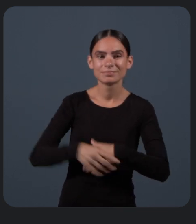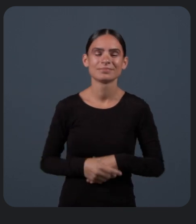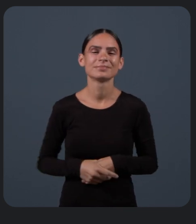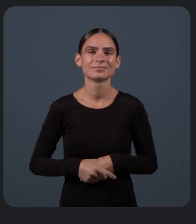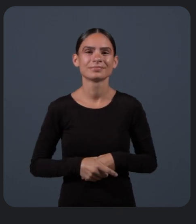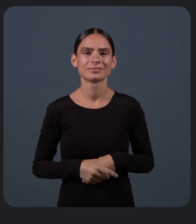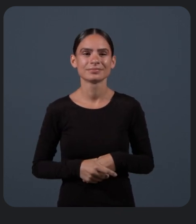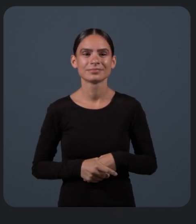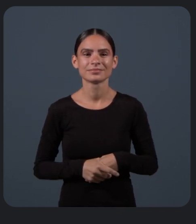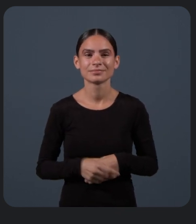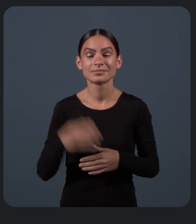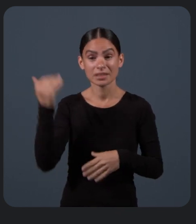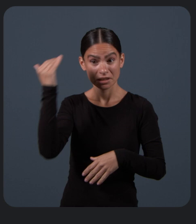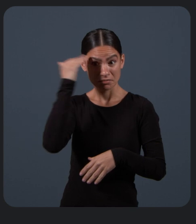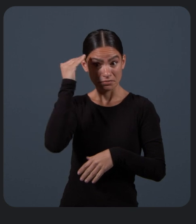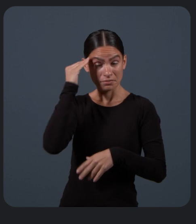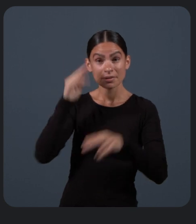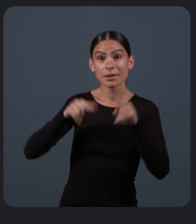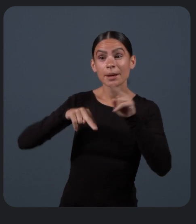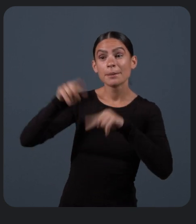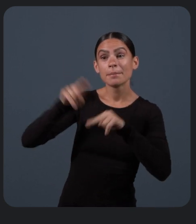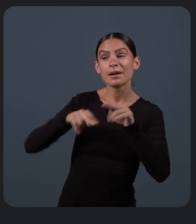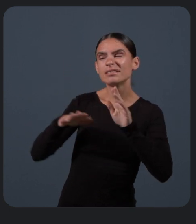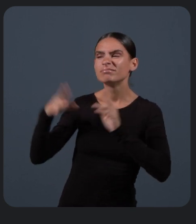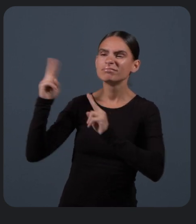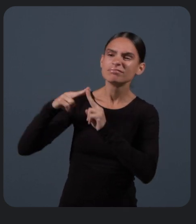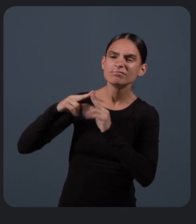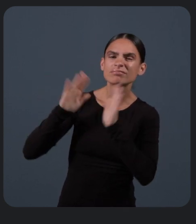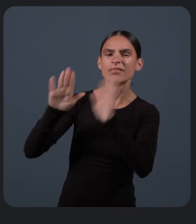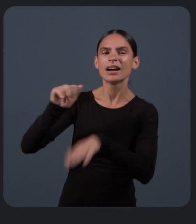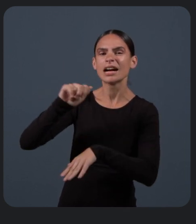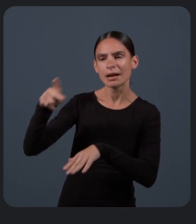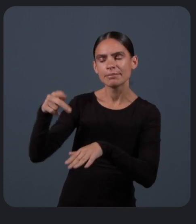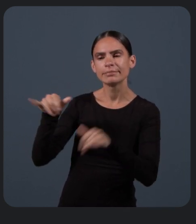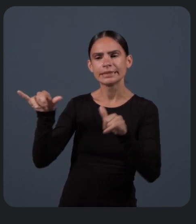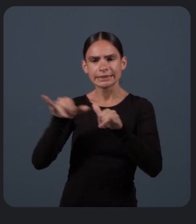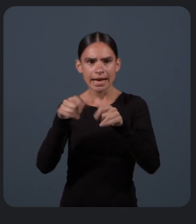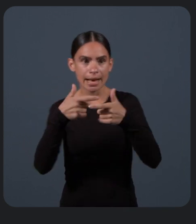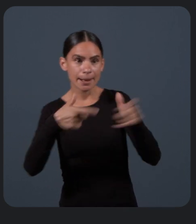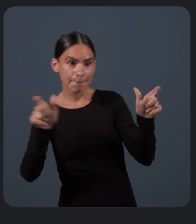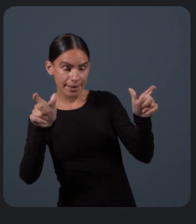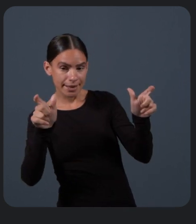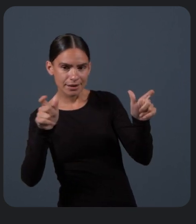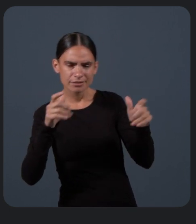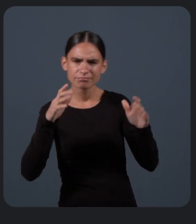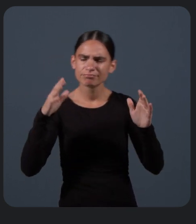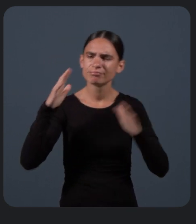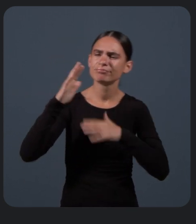Now we know that part of building a great app is having a scalable, world-class infrastructure in place.